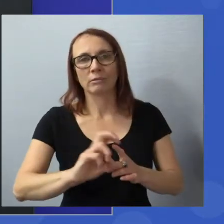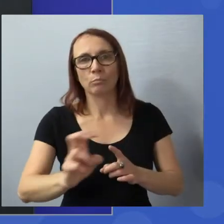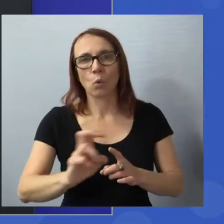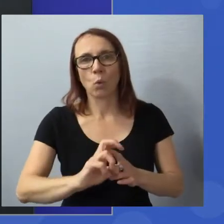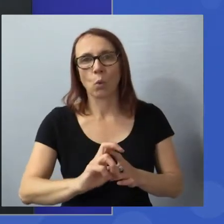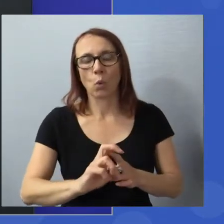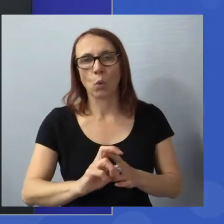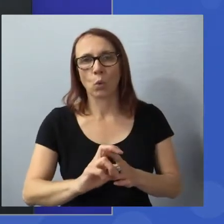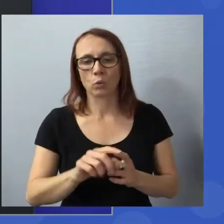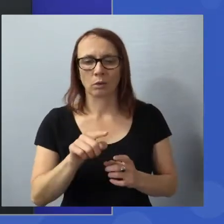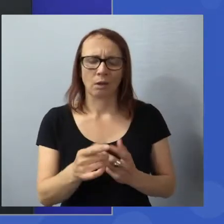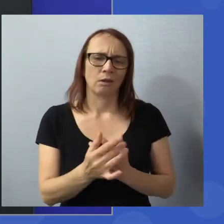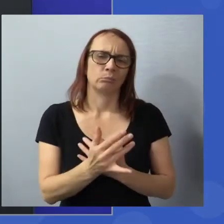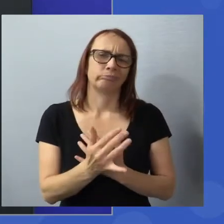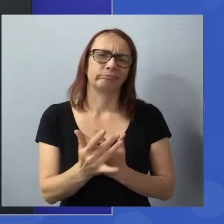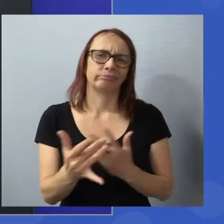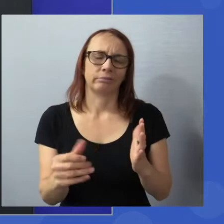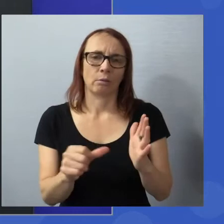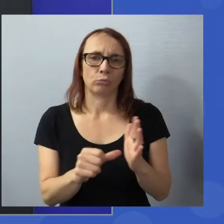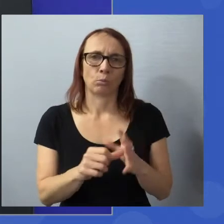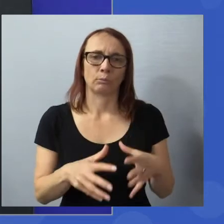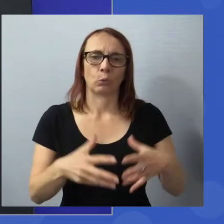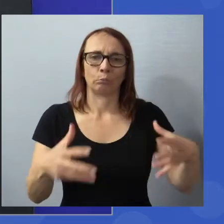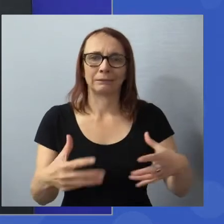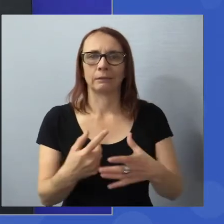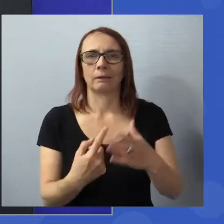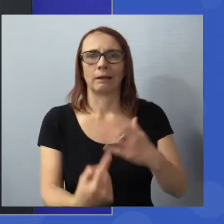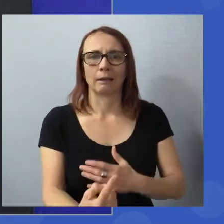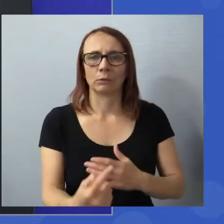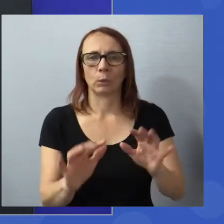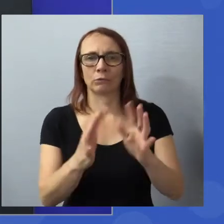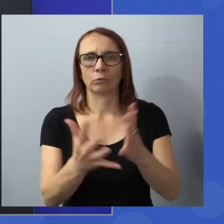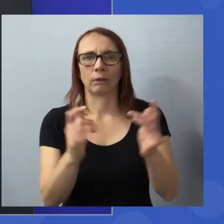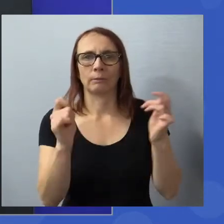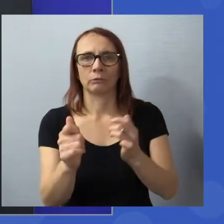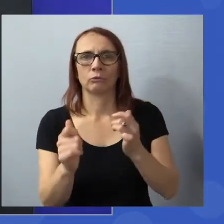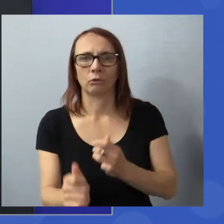smen e of the problems we have obesity isolation and climate there are costs